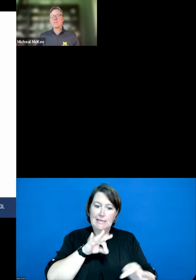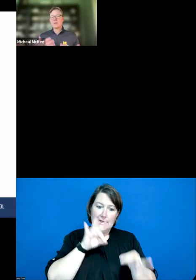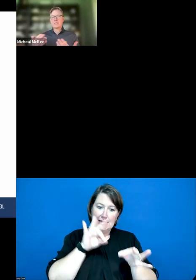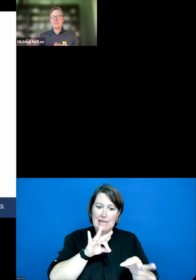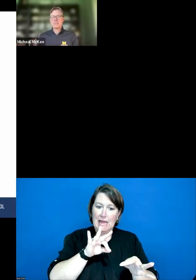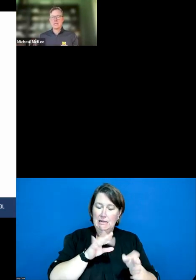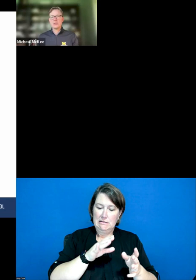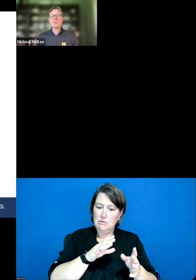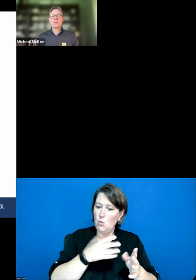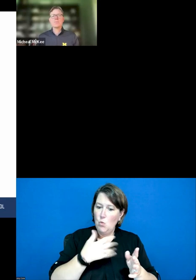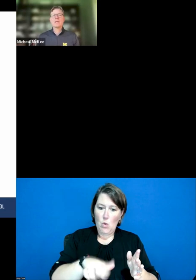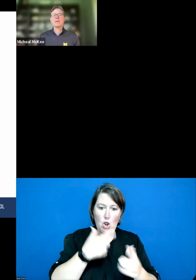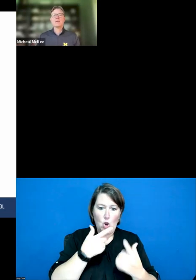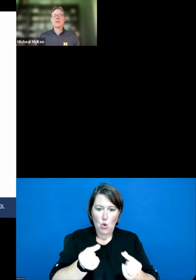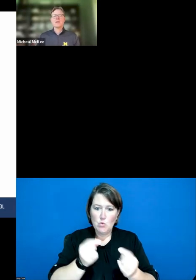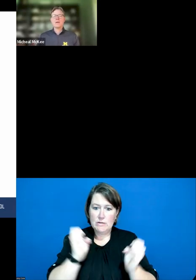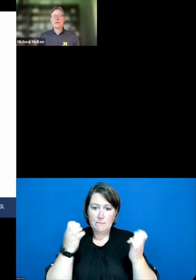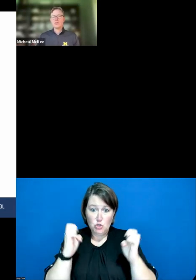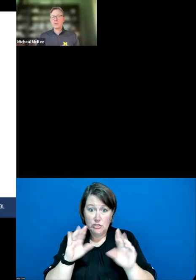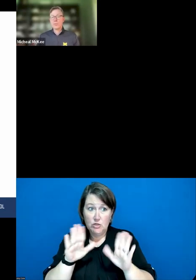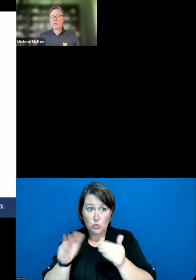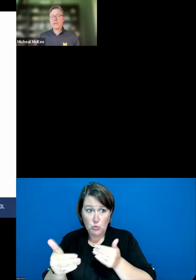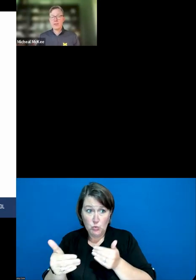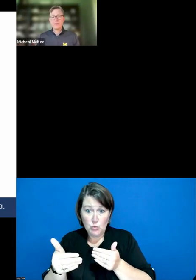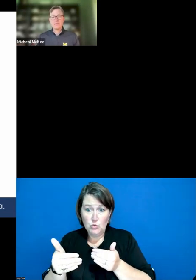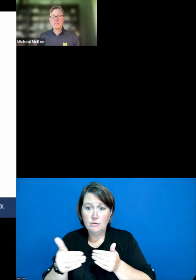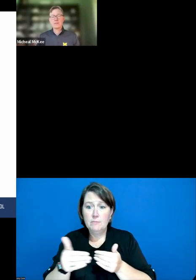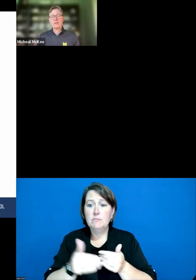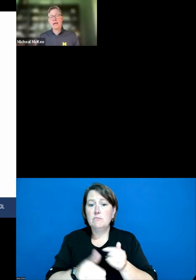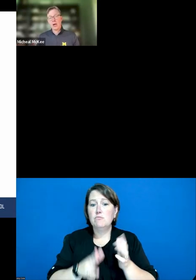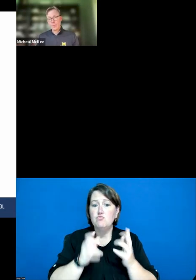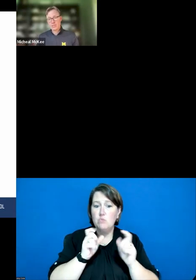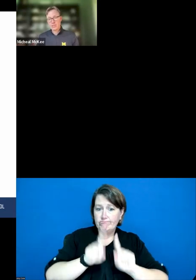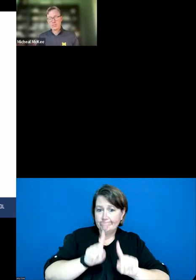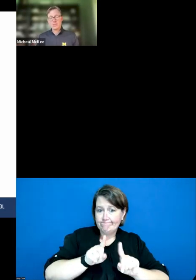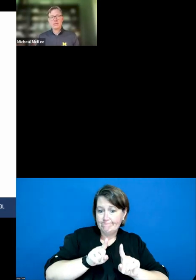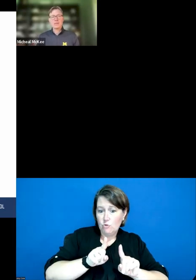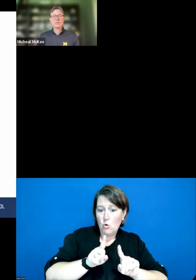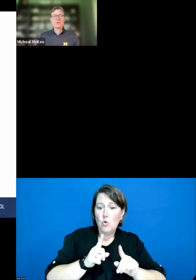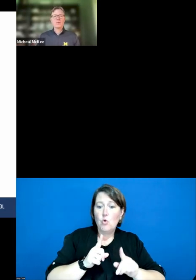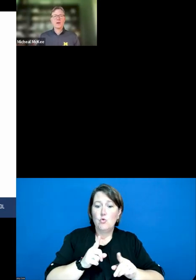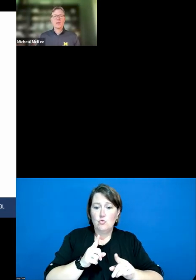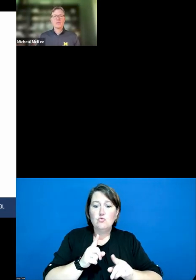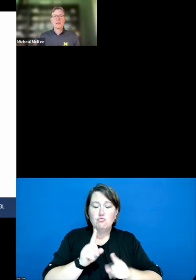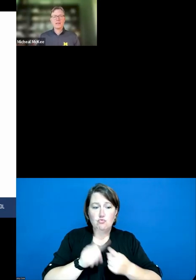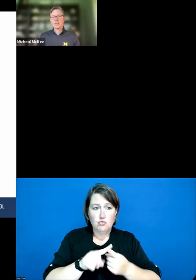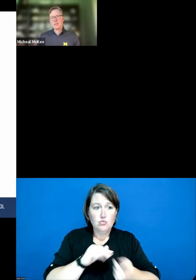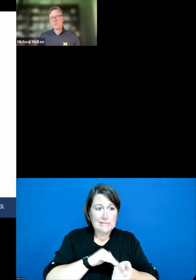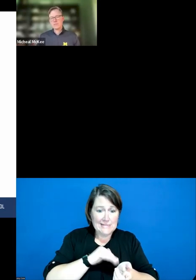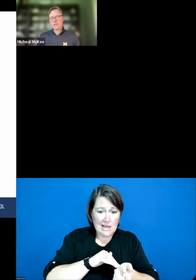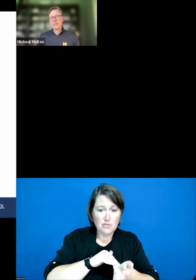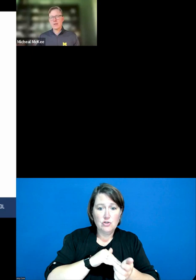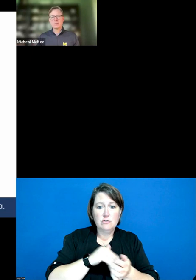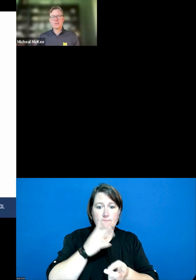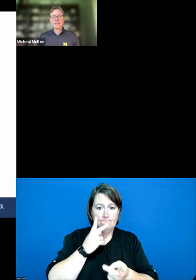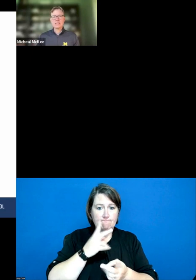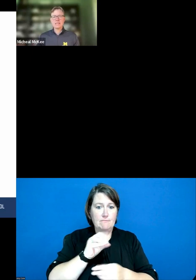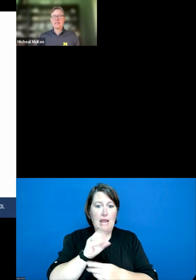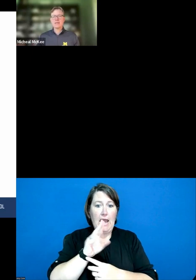but to continue to meet and do their prenatal visit outpatient. So anytime somebody goes to the ED,